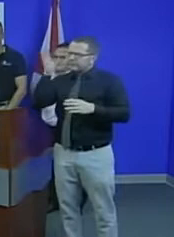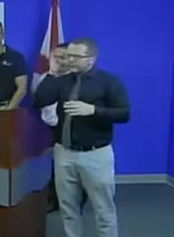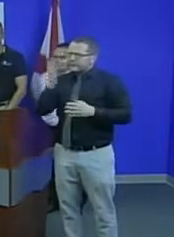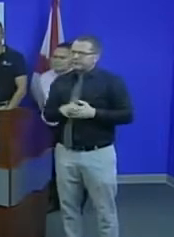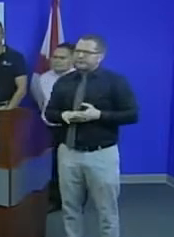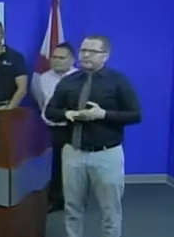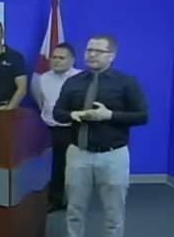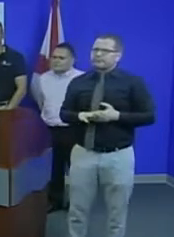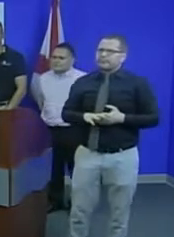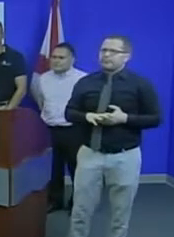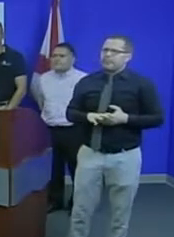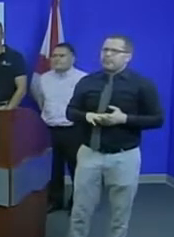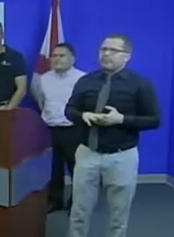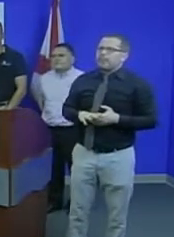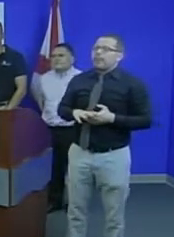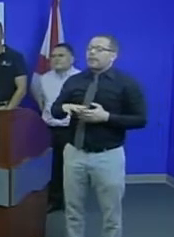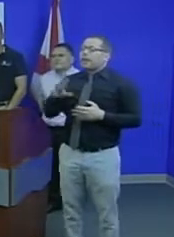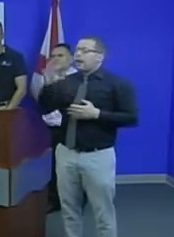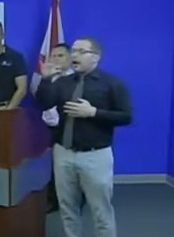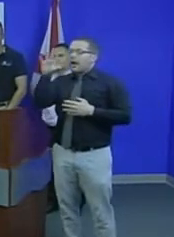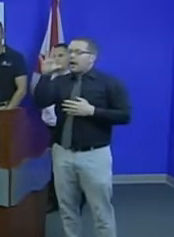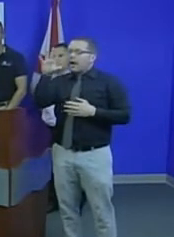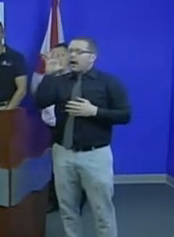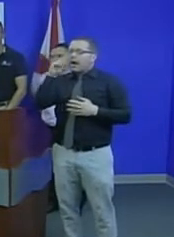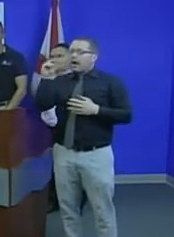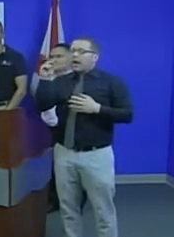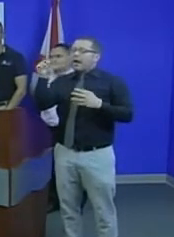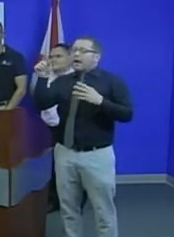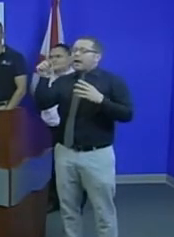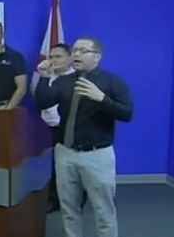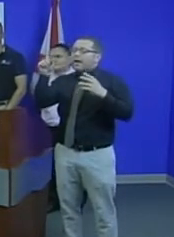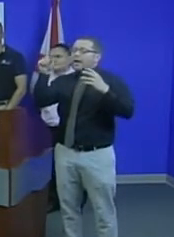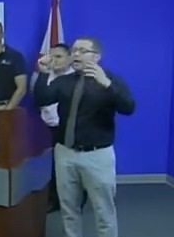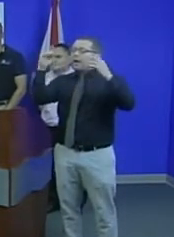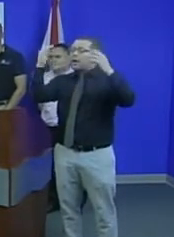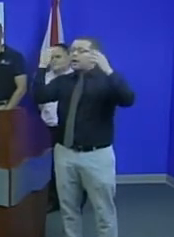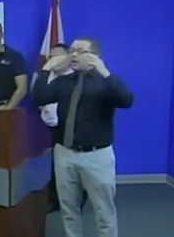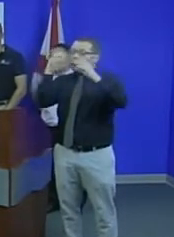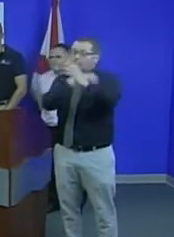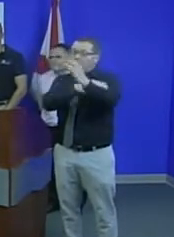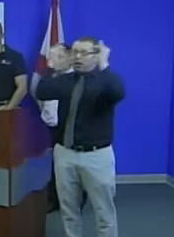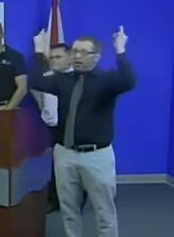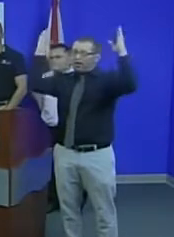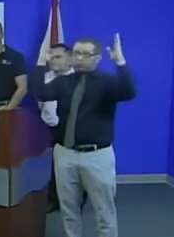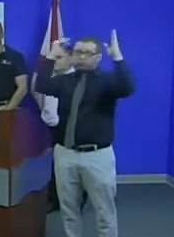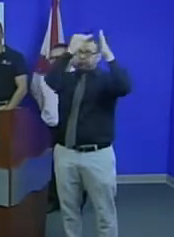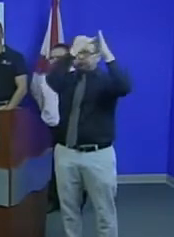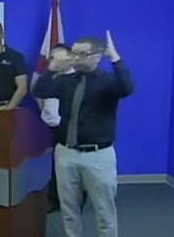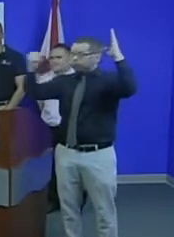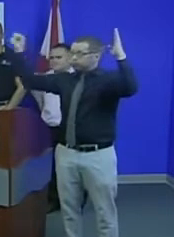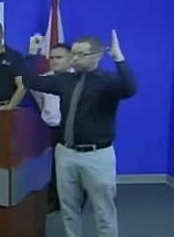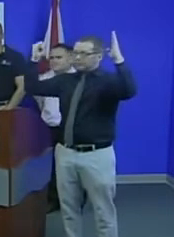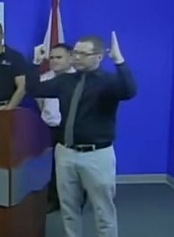AFTER THE STORM. HOLD OFF ON SIGHTSEEING OR VENTURING UNTIL AFTER IT WILL STORM HAS PASSED.